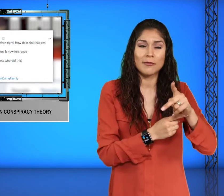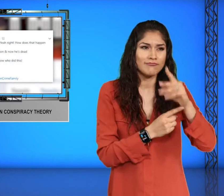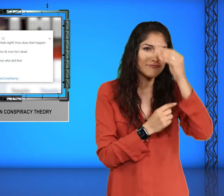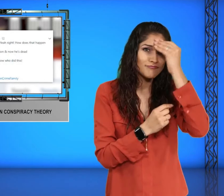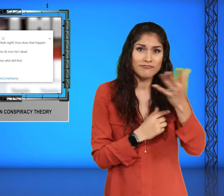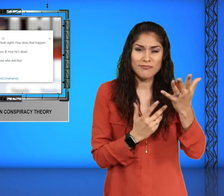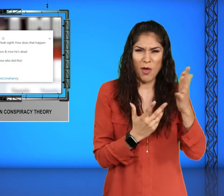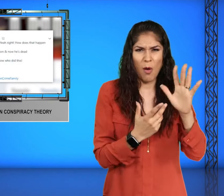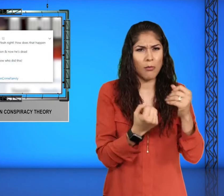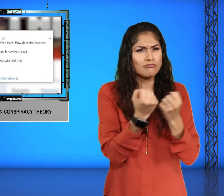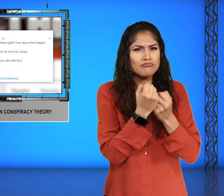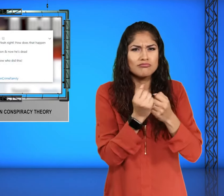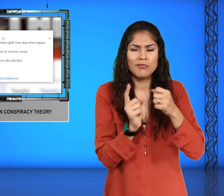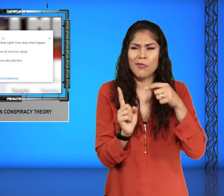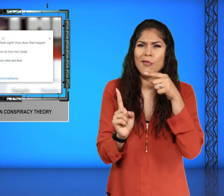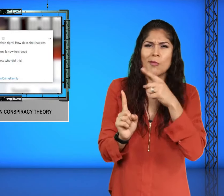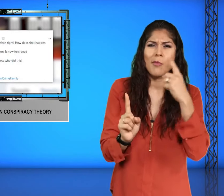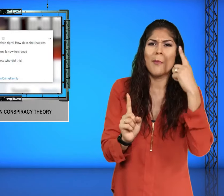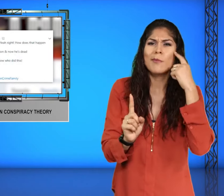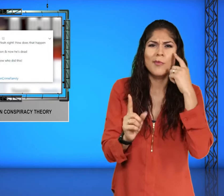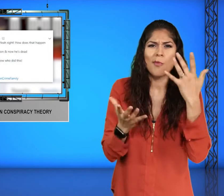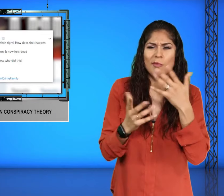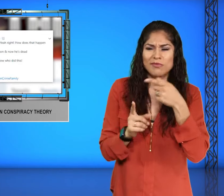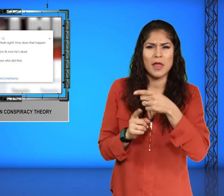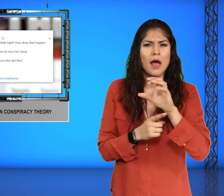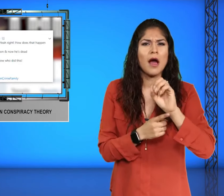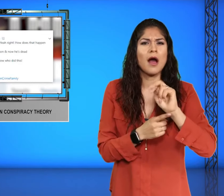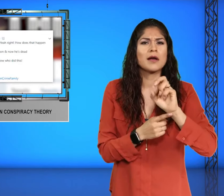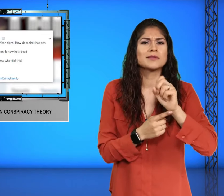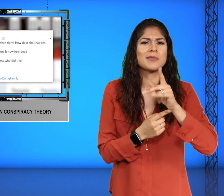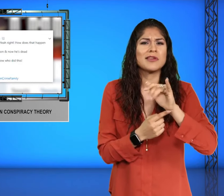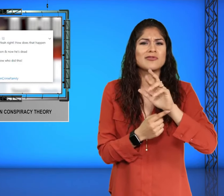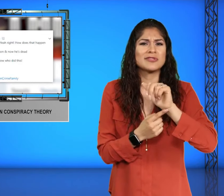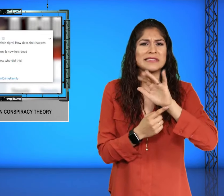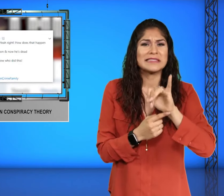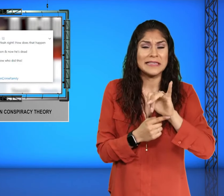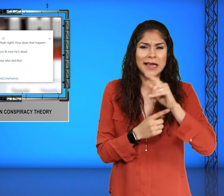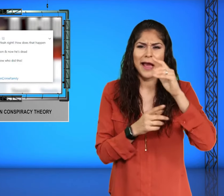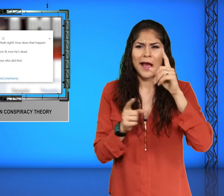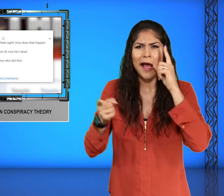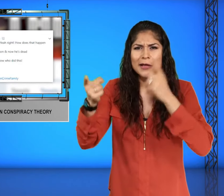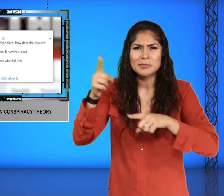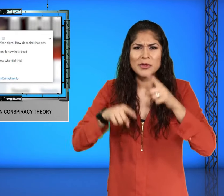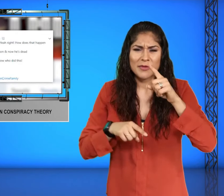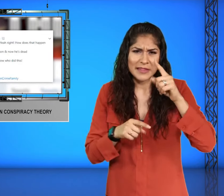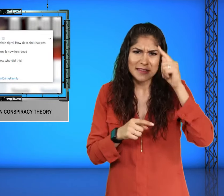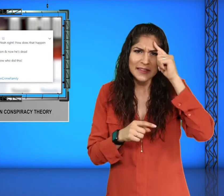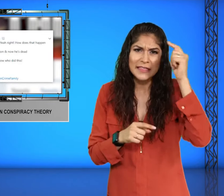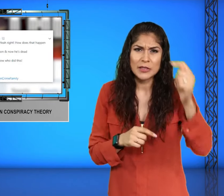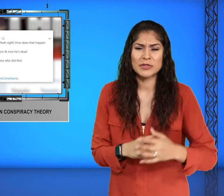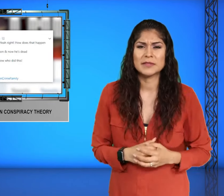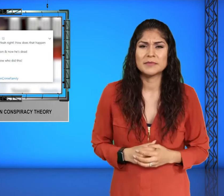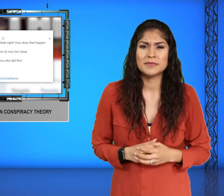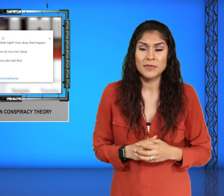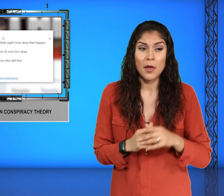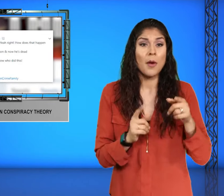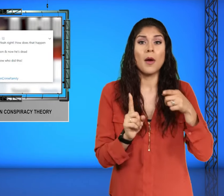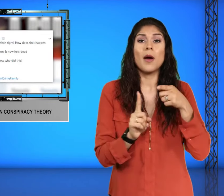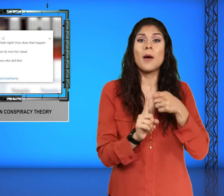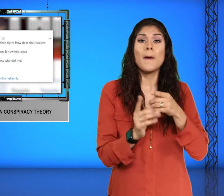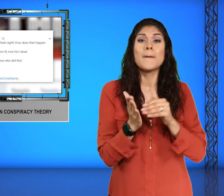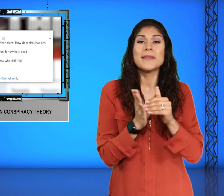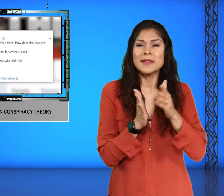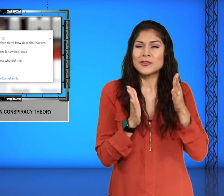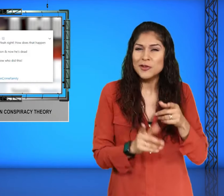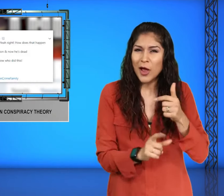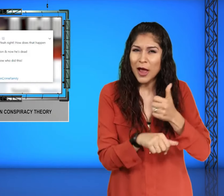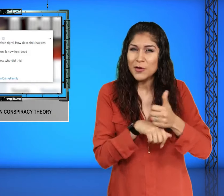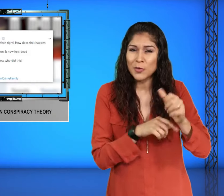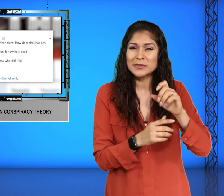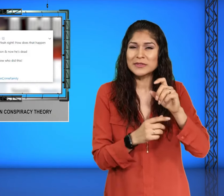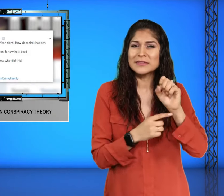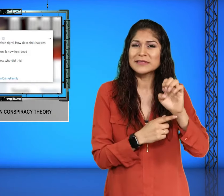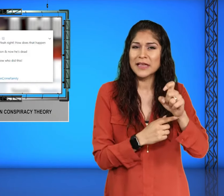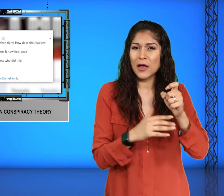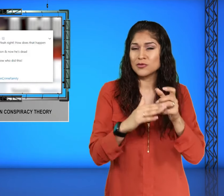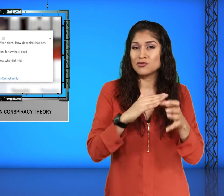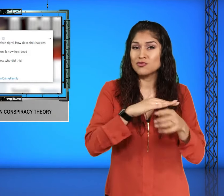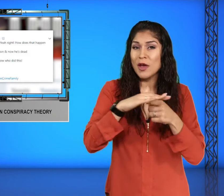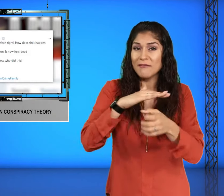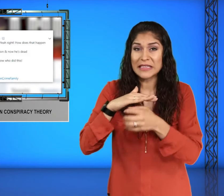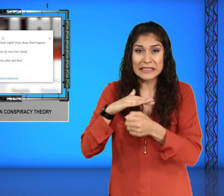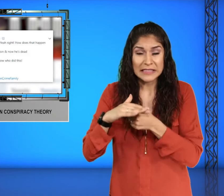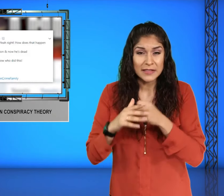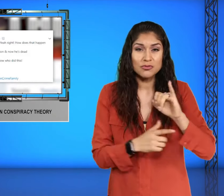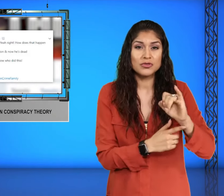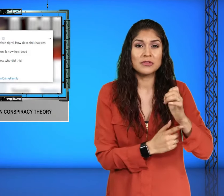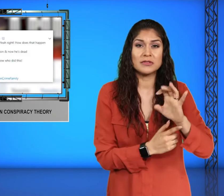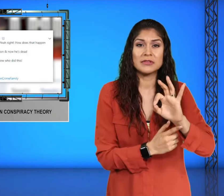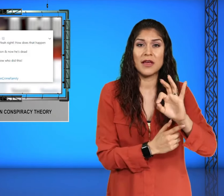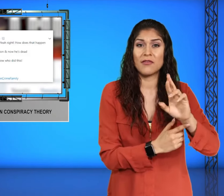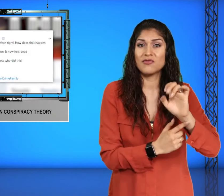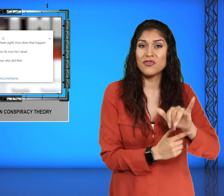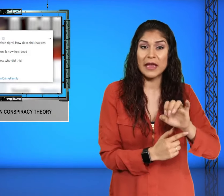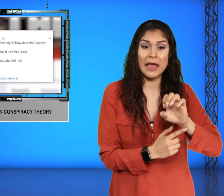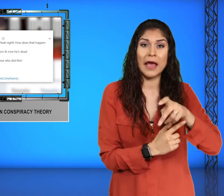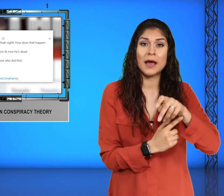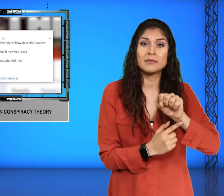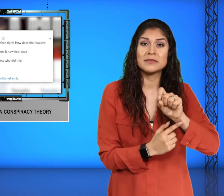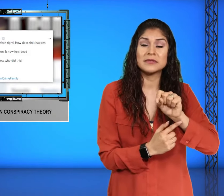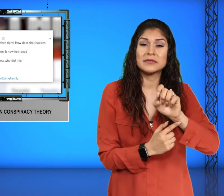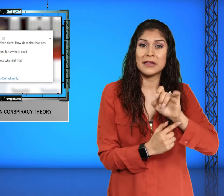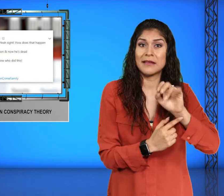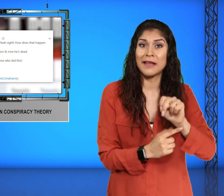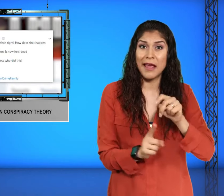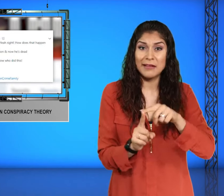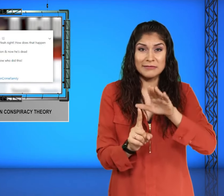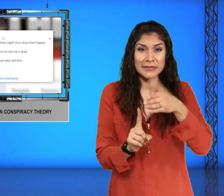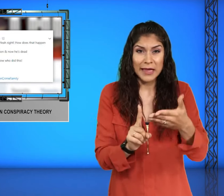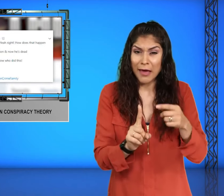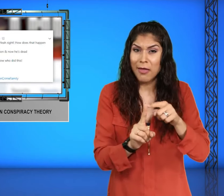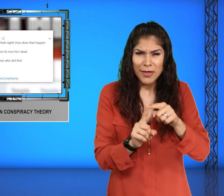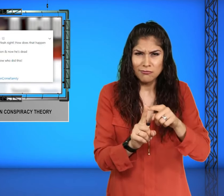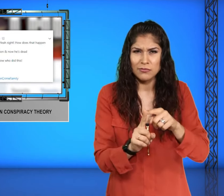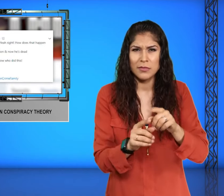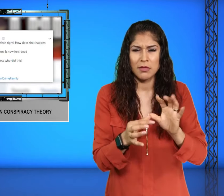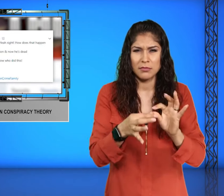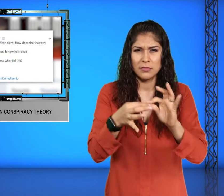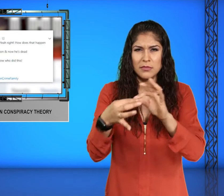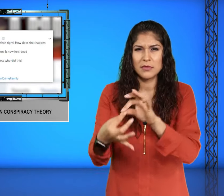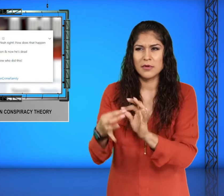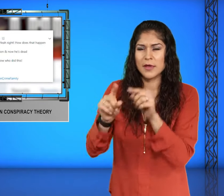President Trump is promoting a conspiracy theory linking the Clinton family to the death